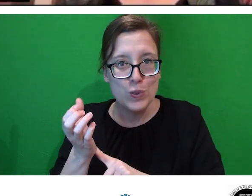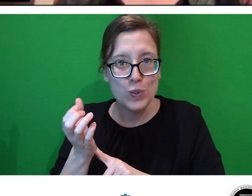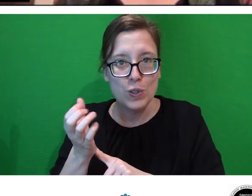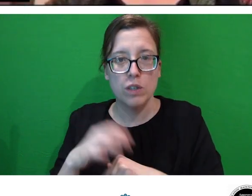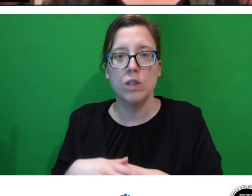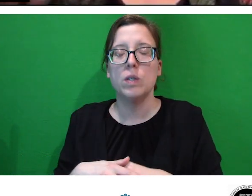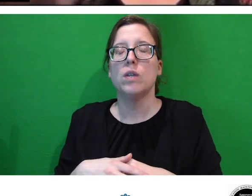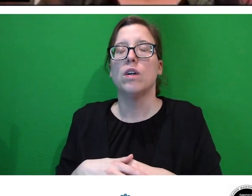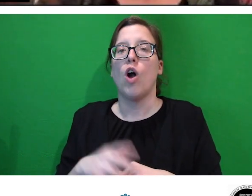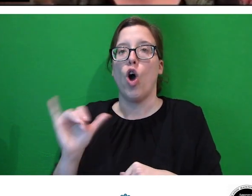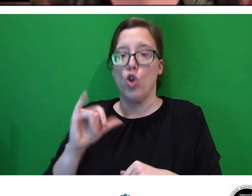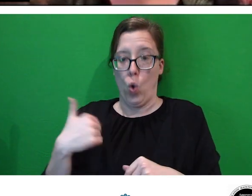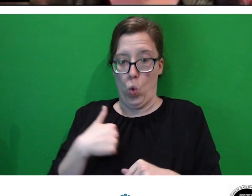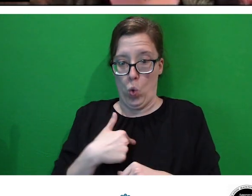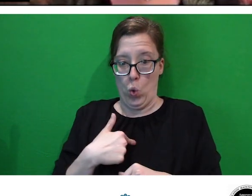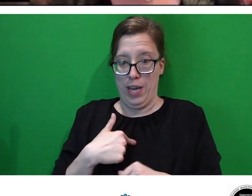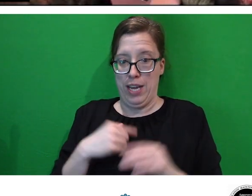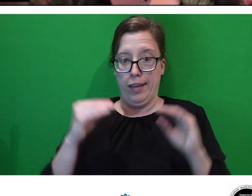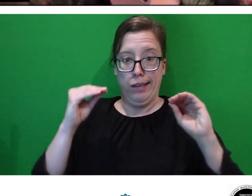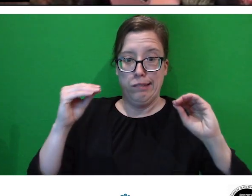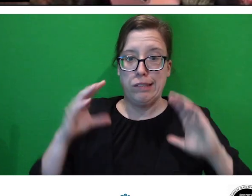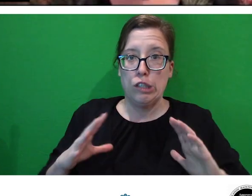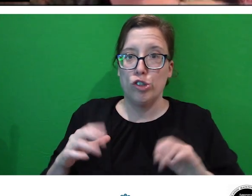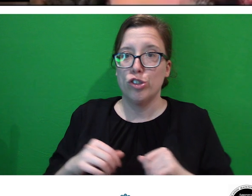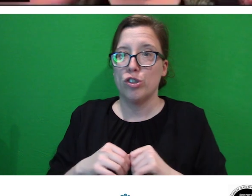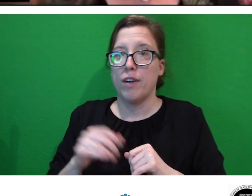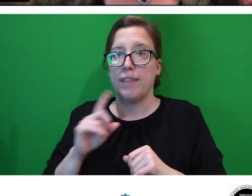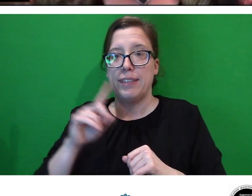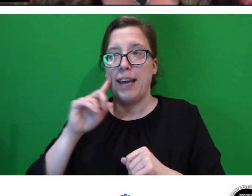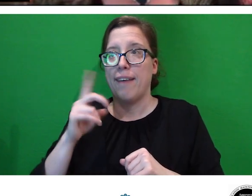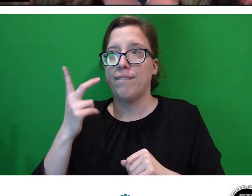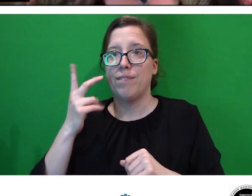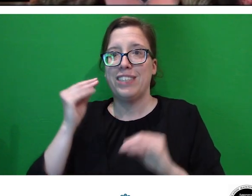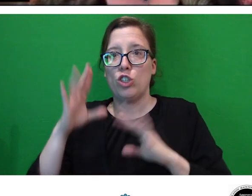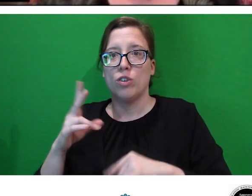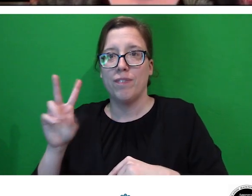one gender can't be touched by another gender because it's a cultural thing.